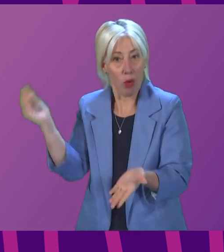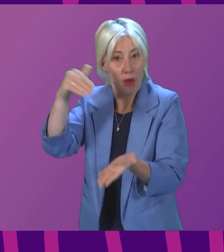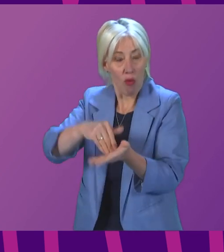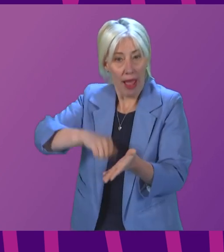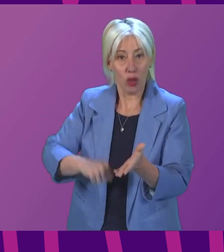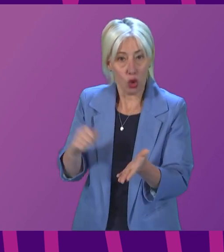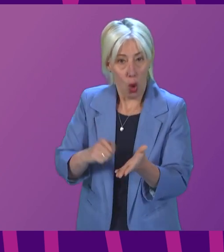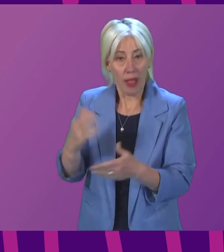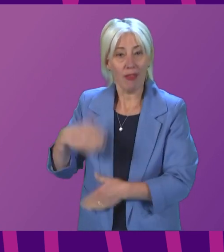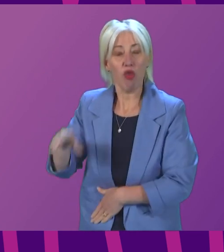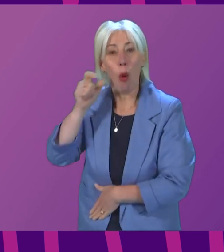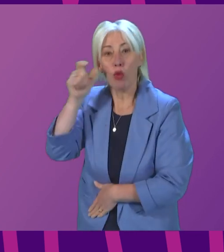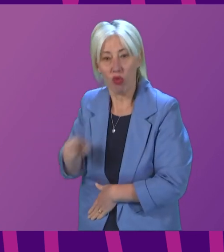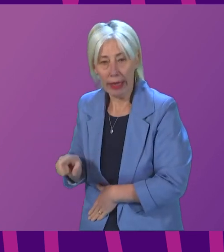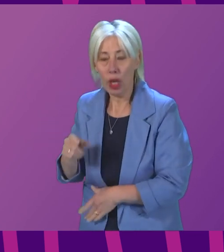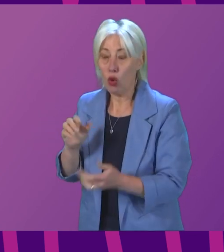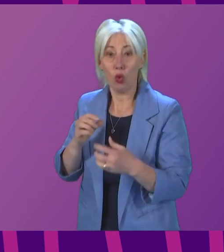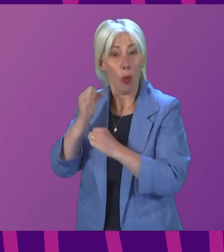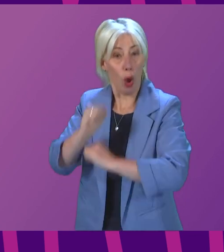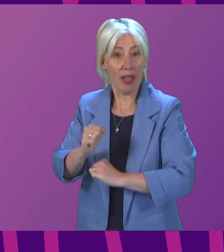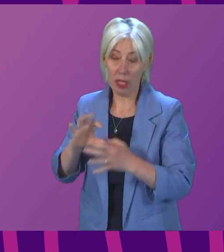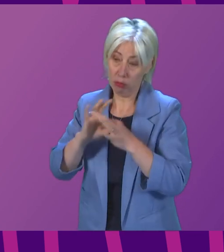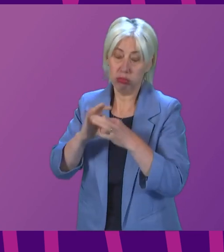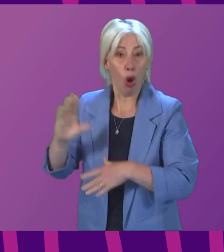We are committed to working with all partners to ensure that all arrangements in place are